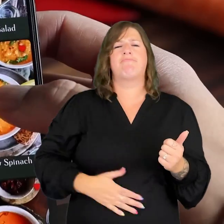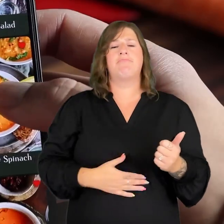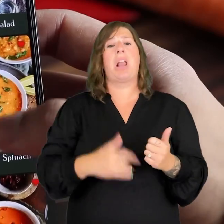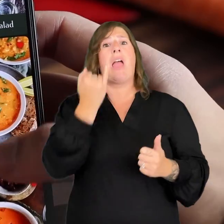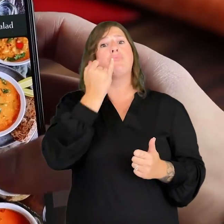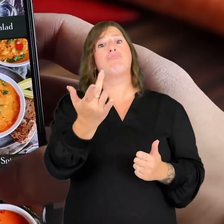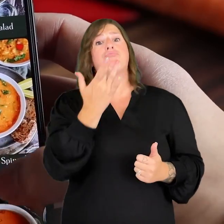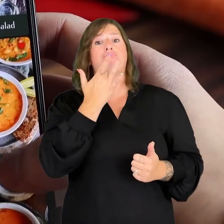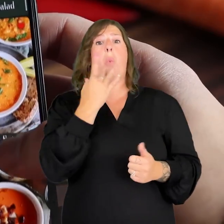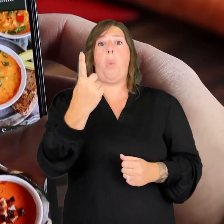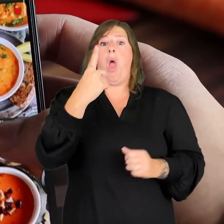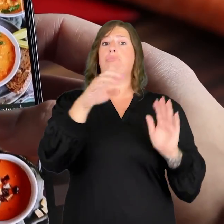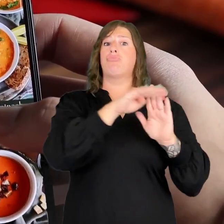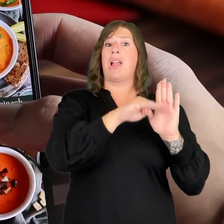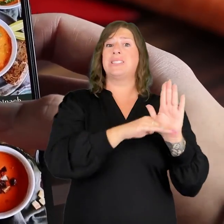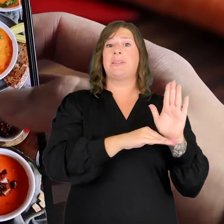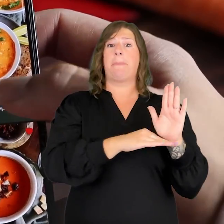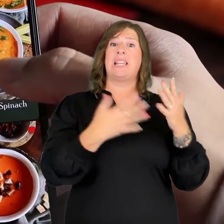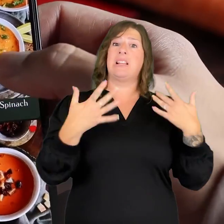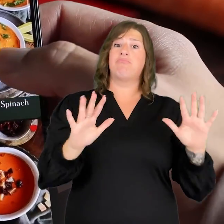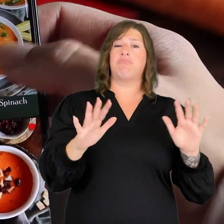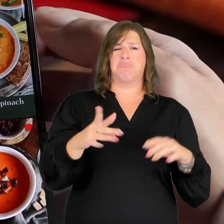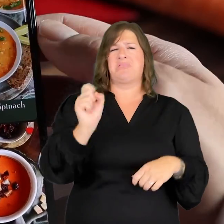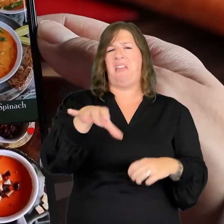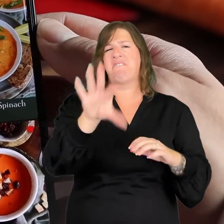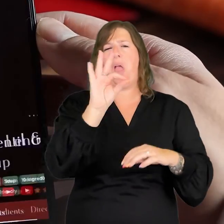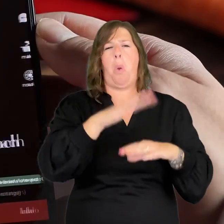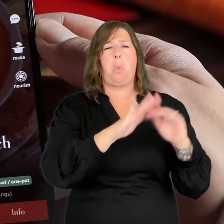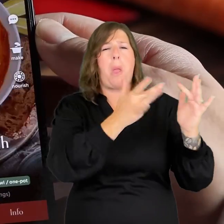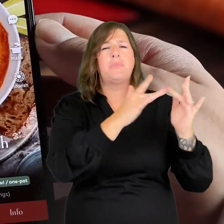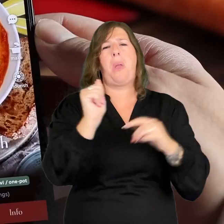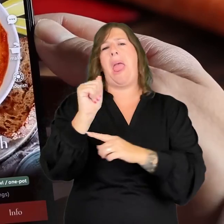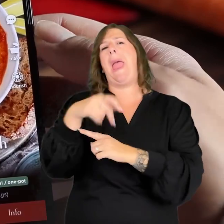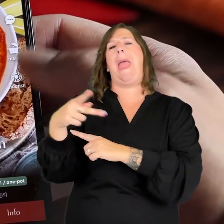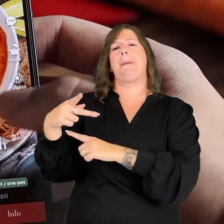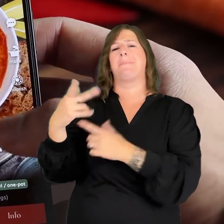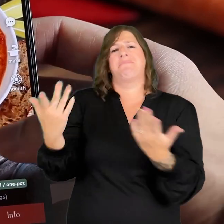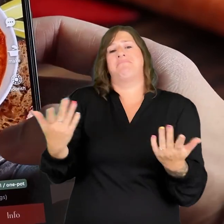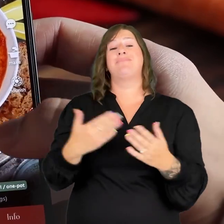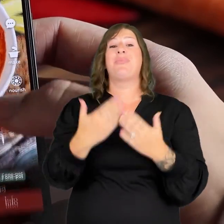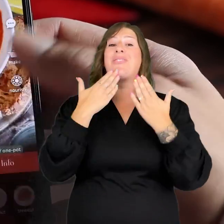you can find it on our website and in our app. So have fun exploring and thanks for hanging with me today. I really appreciate it.